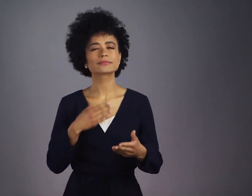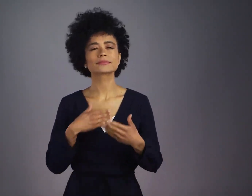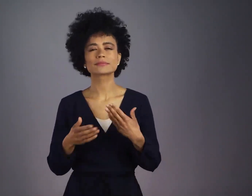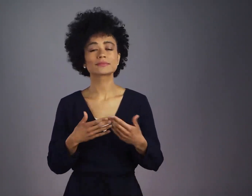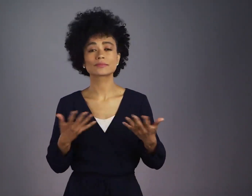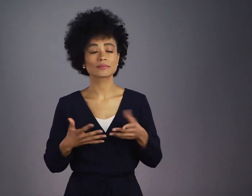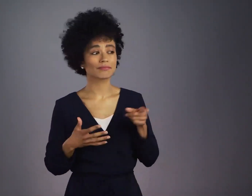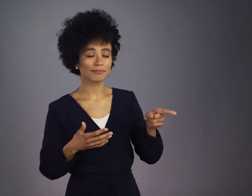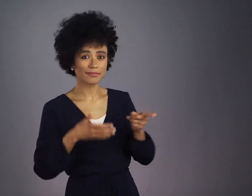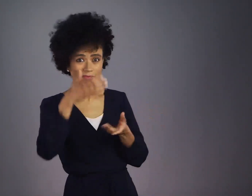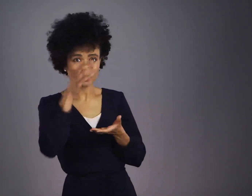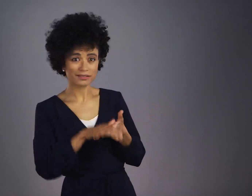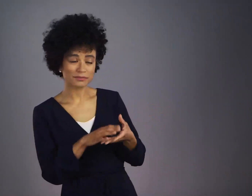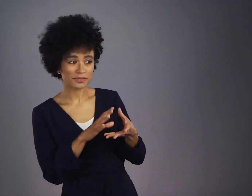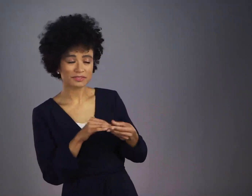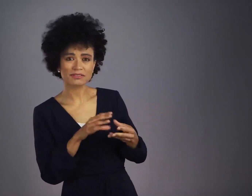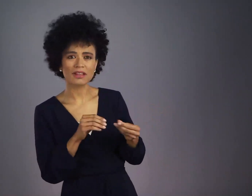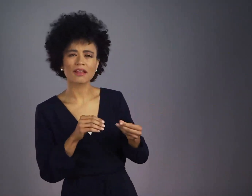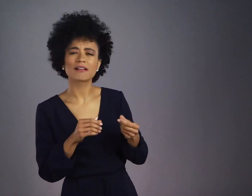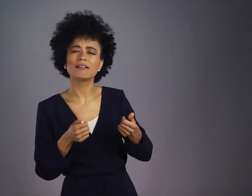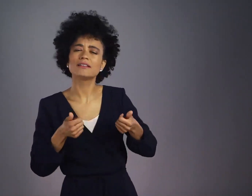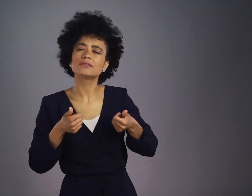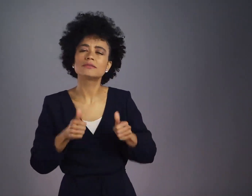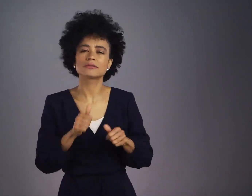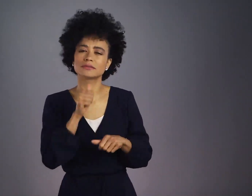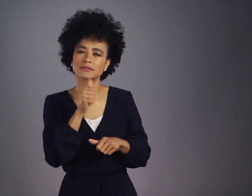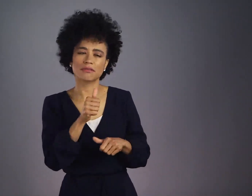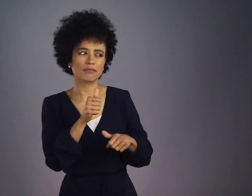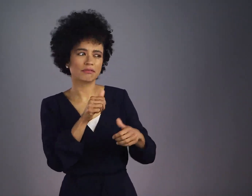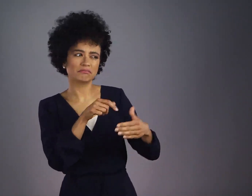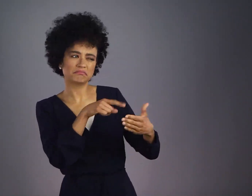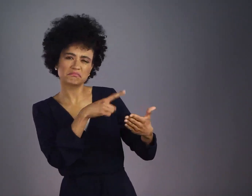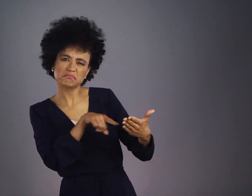Try not to condemn your alcoholic husband no matter what he says or does.